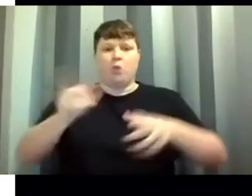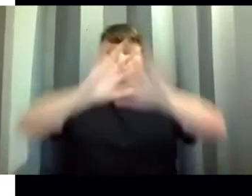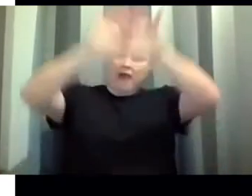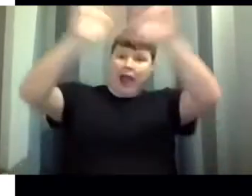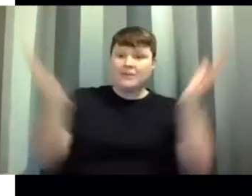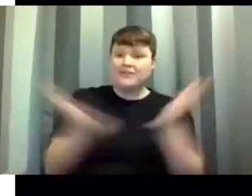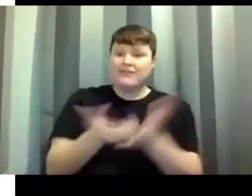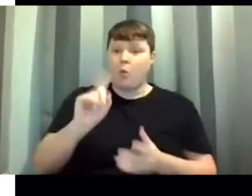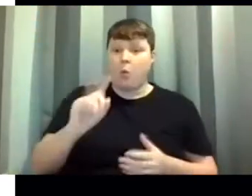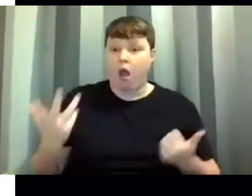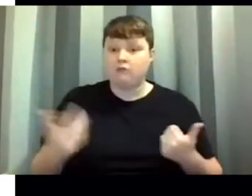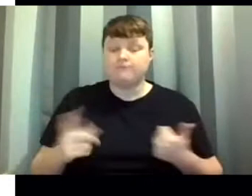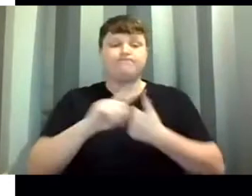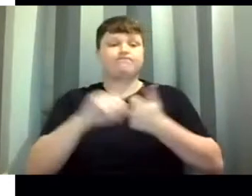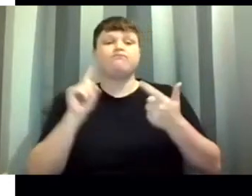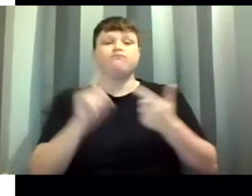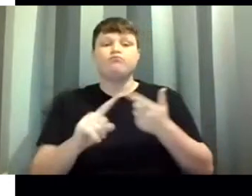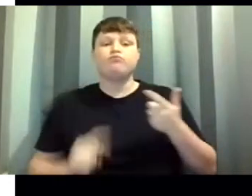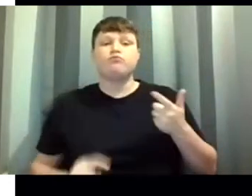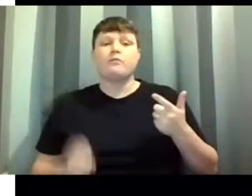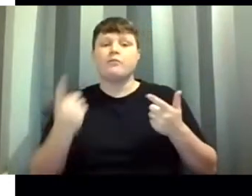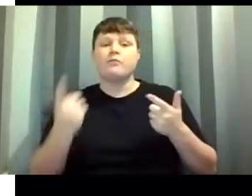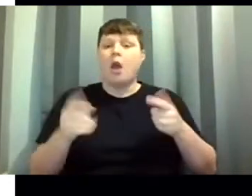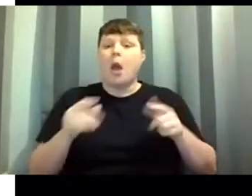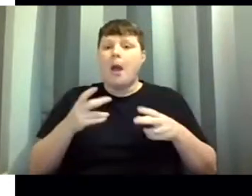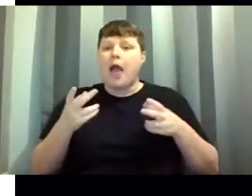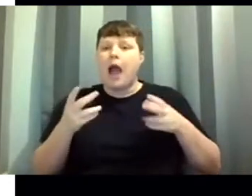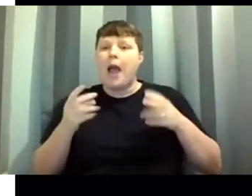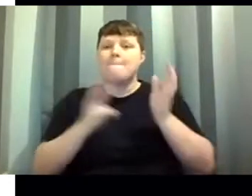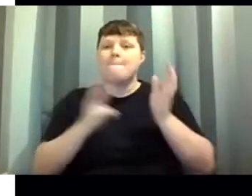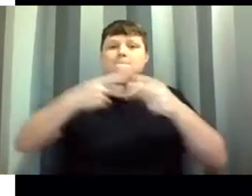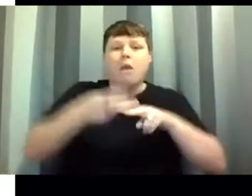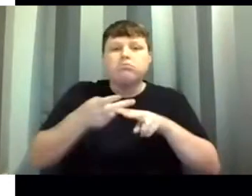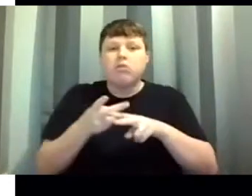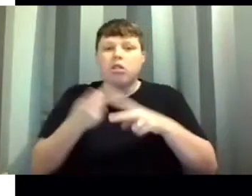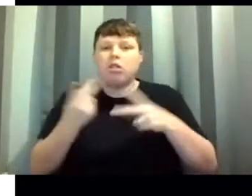I'll talk about the model applications in history and then "are they any good?" and "how do we develop them?"